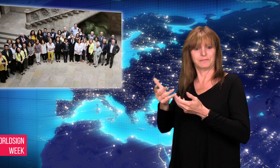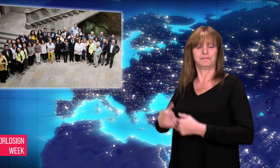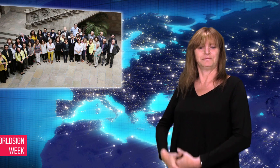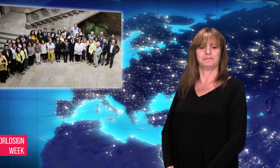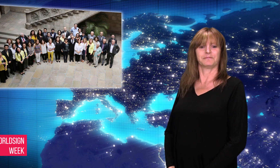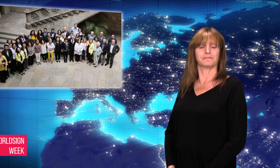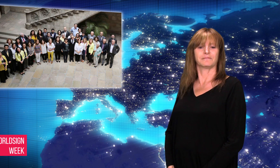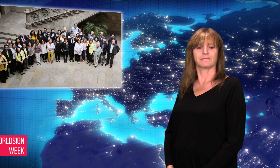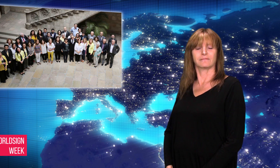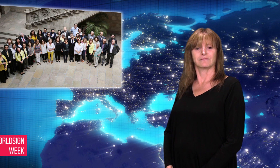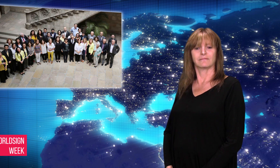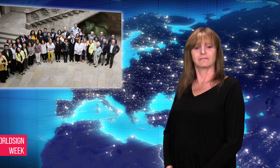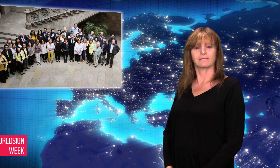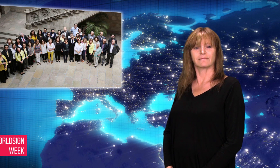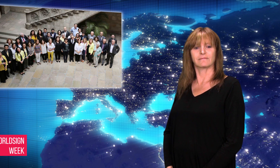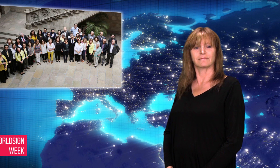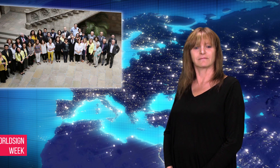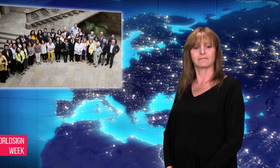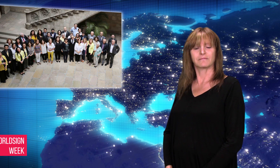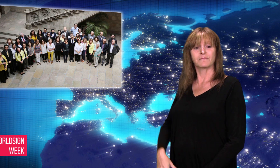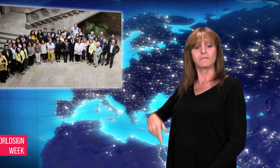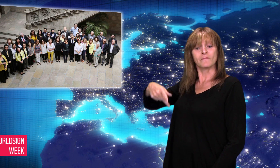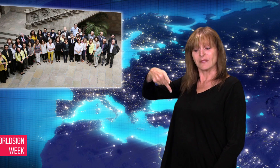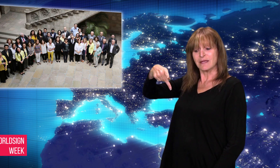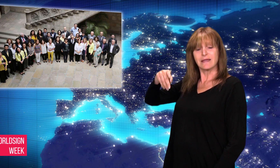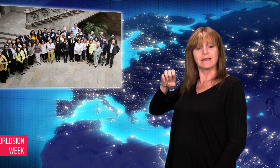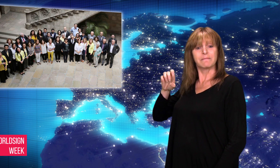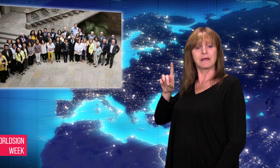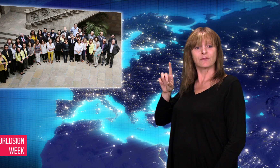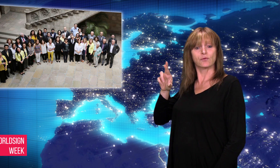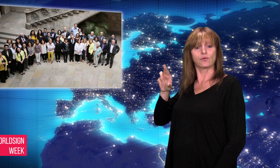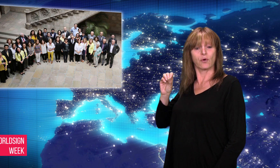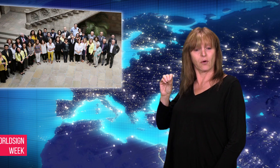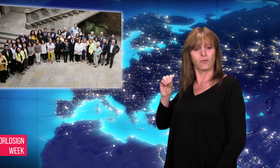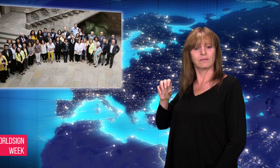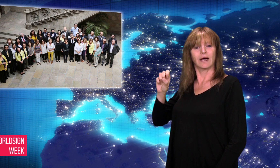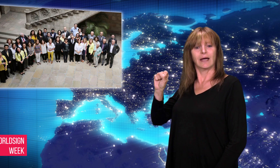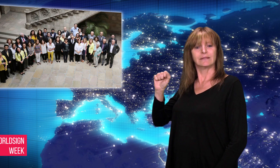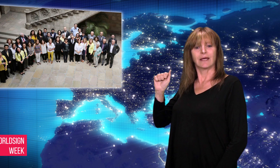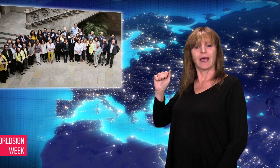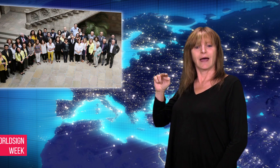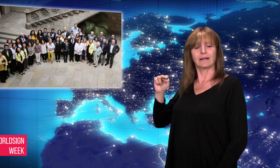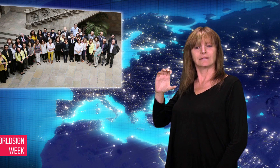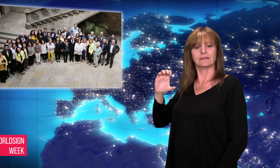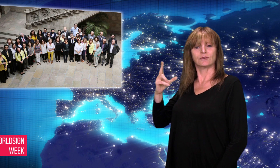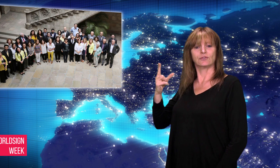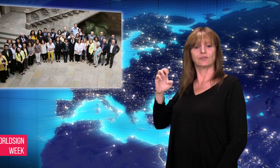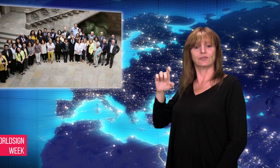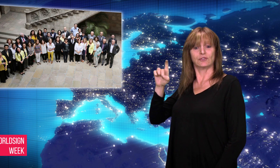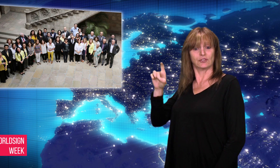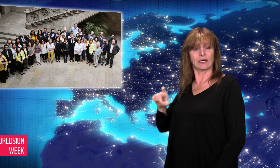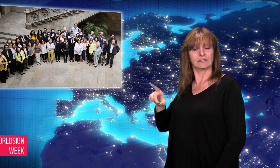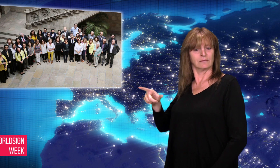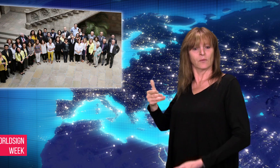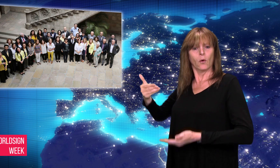Pedro Sanchez is the new prime minister of Spain after being sworn